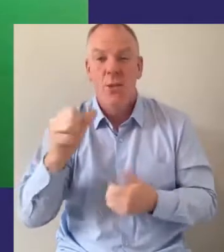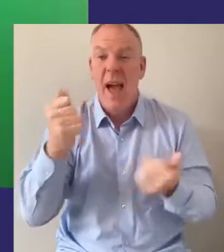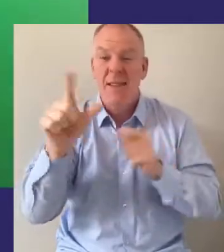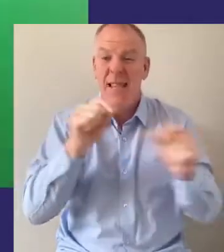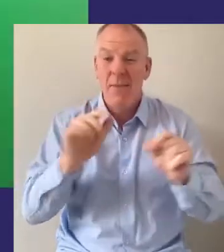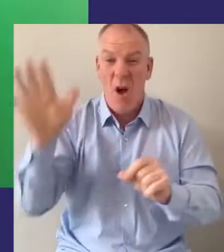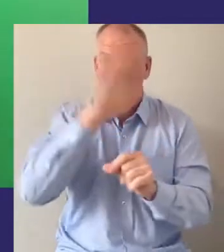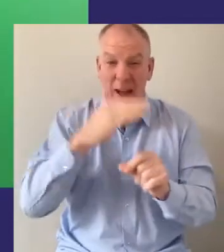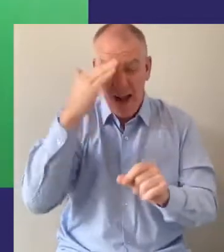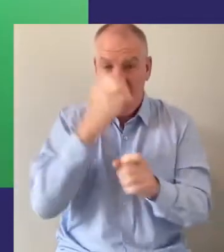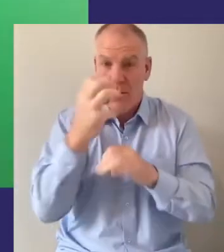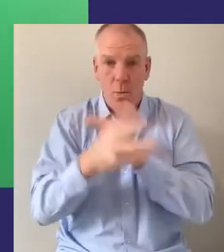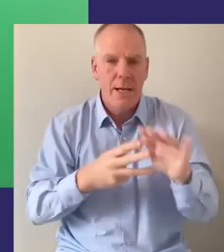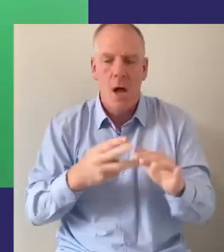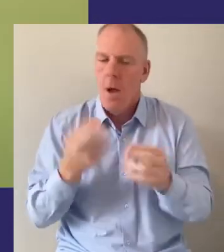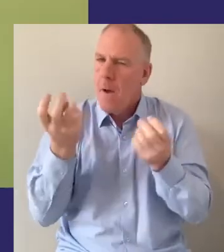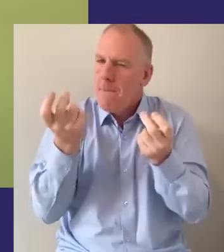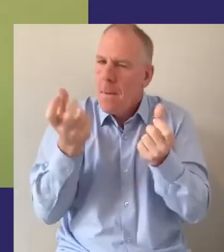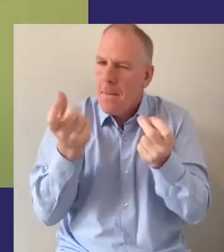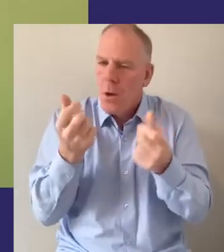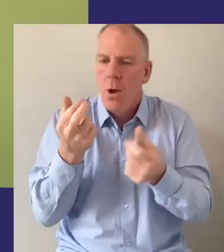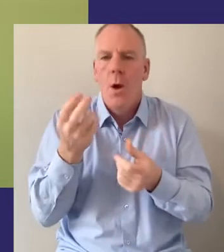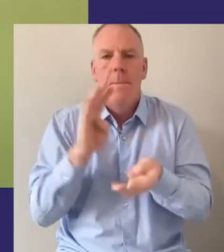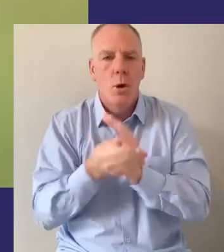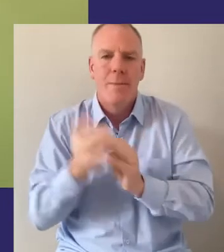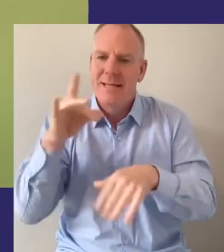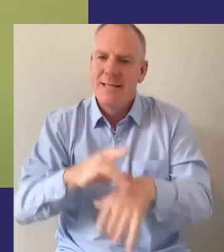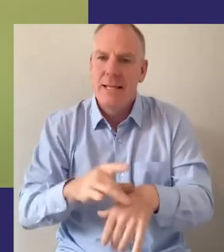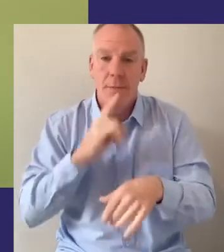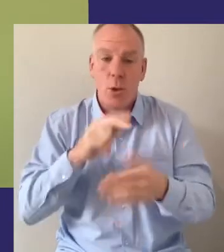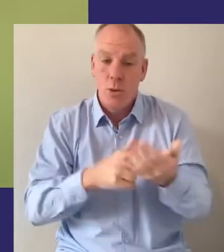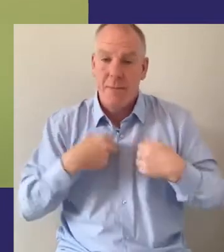happen, that we would get sick, but using the type of technology that I'm researching,